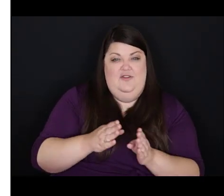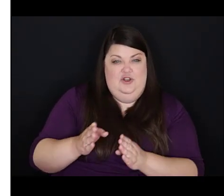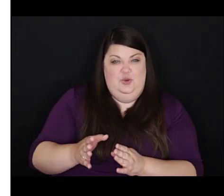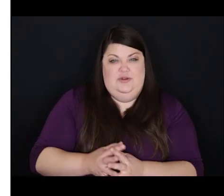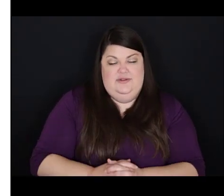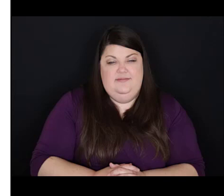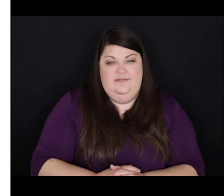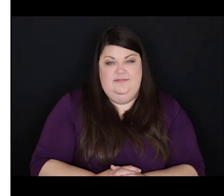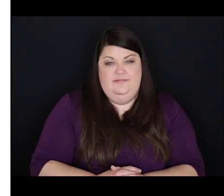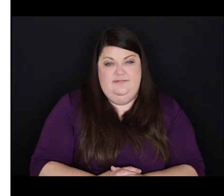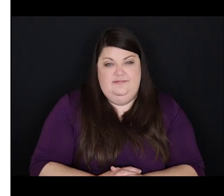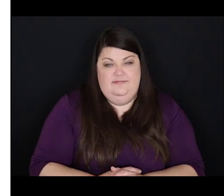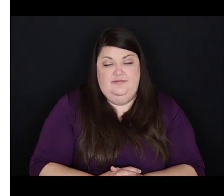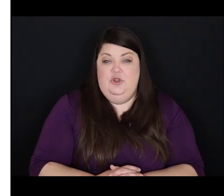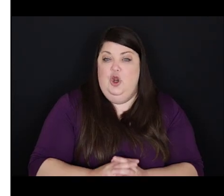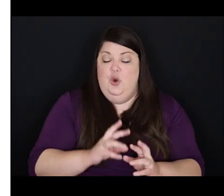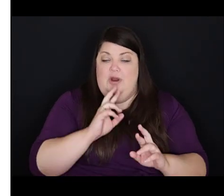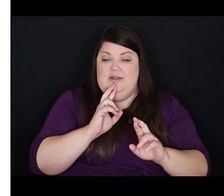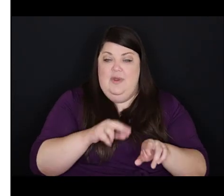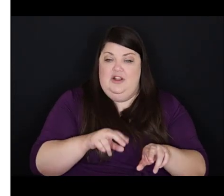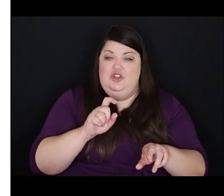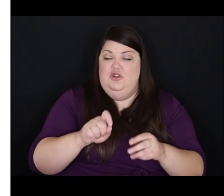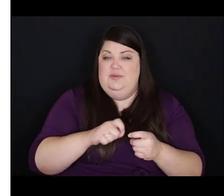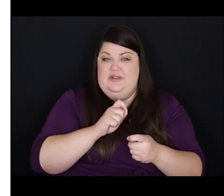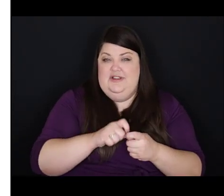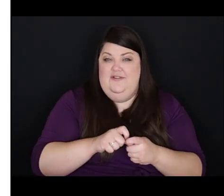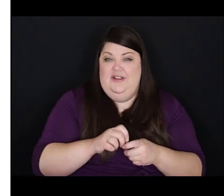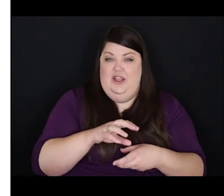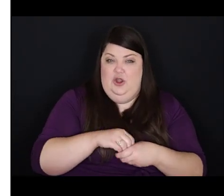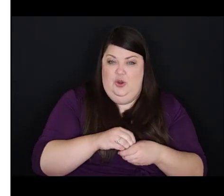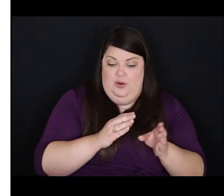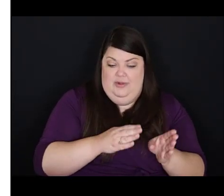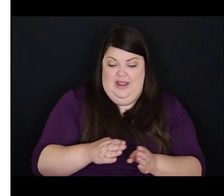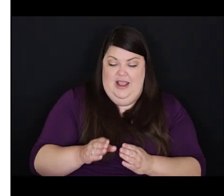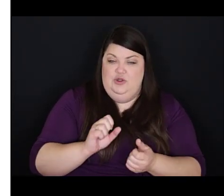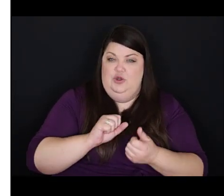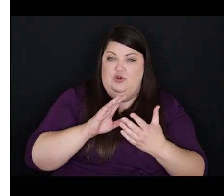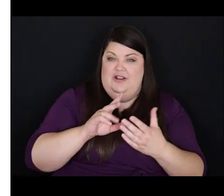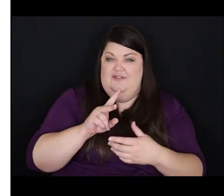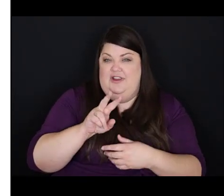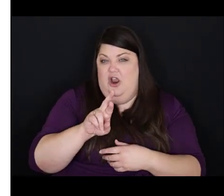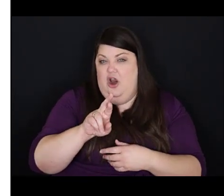Responses should specifically include plans to address the VR program’s current and